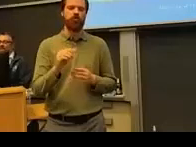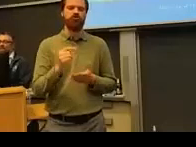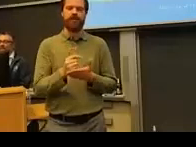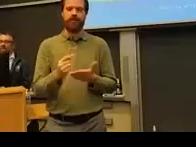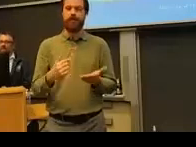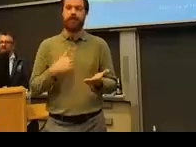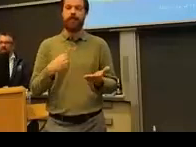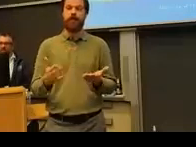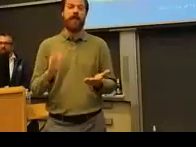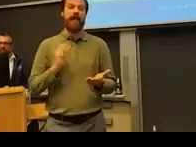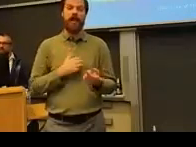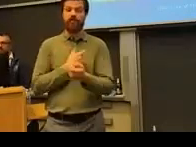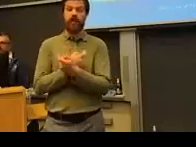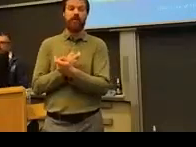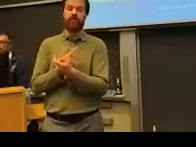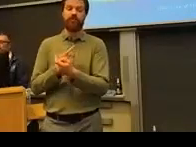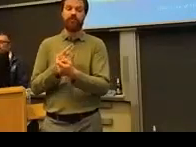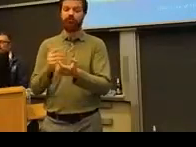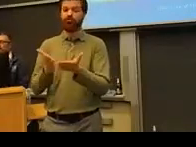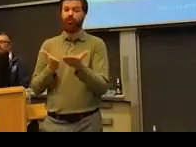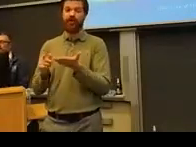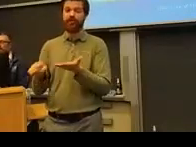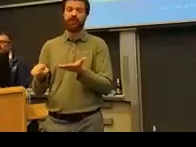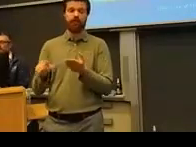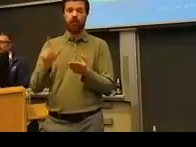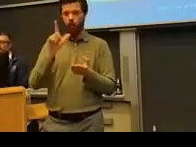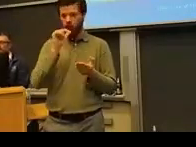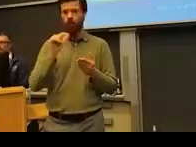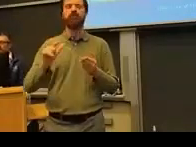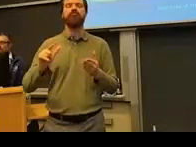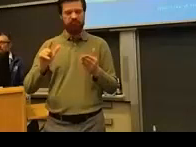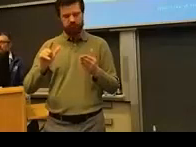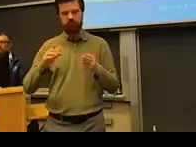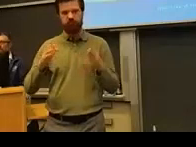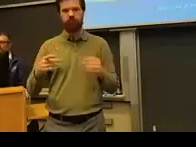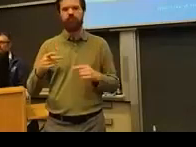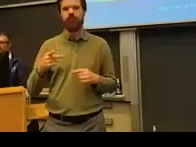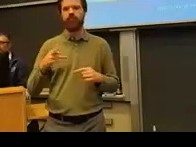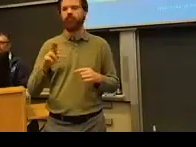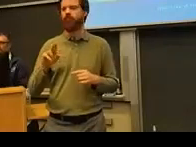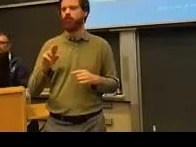give credit to our toxicology service who um has really settled on toate as their uh as